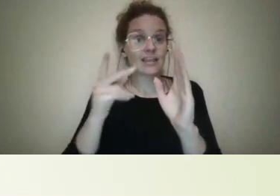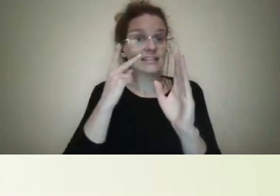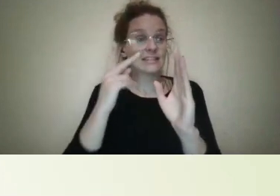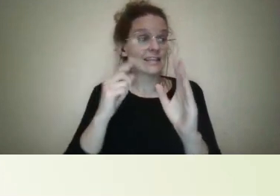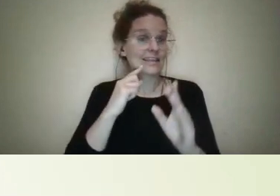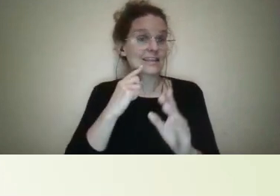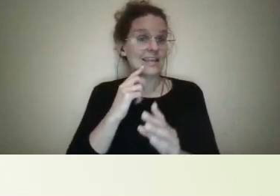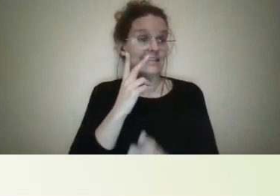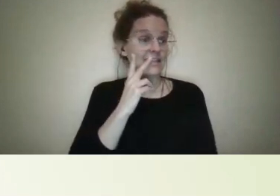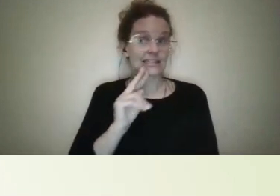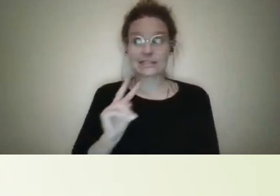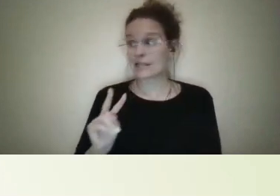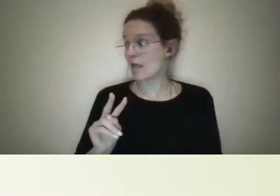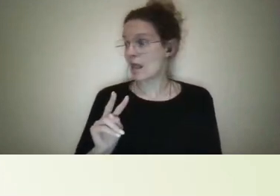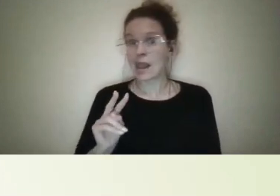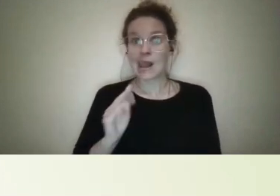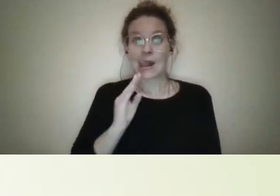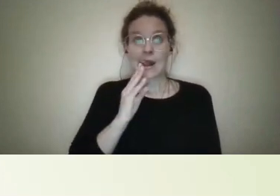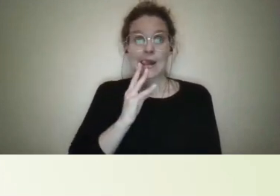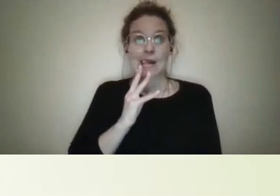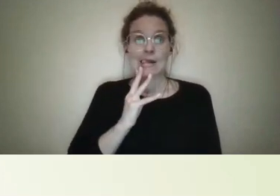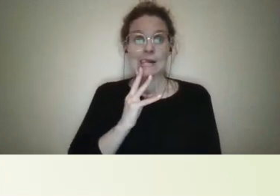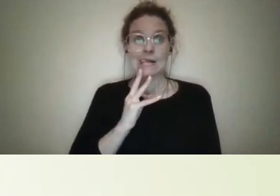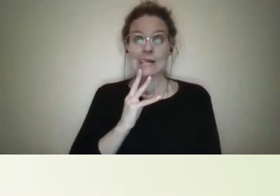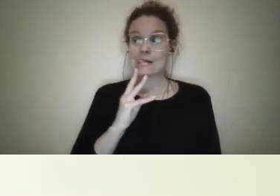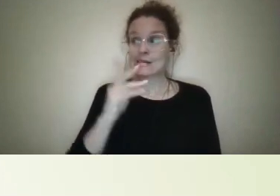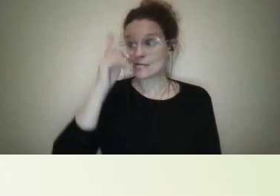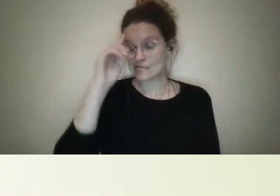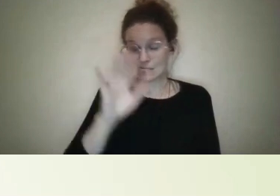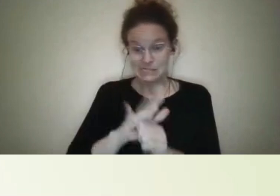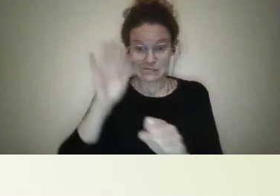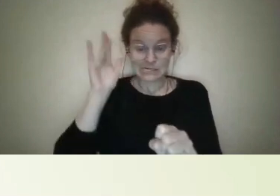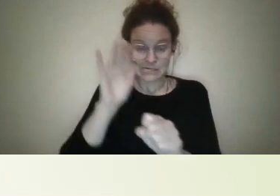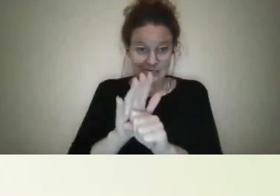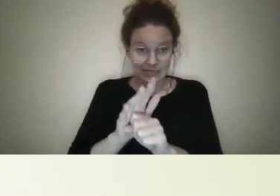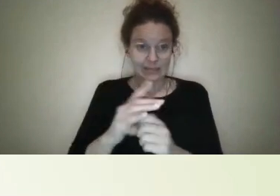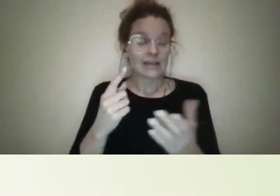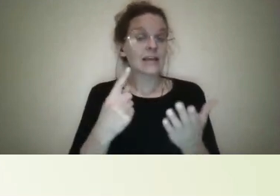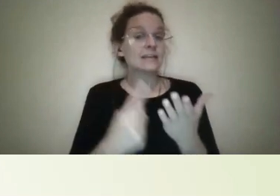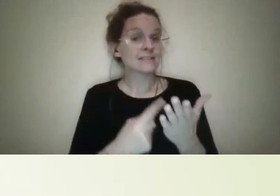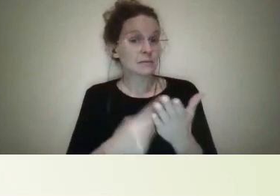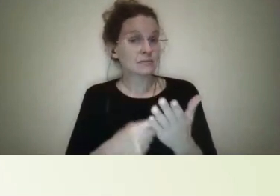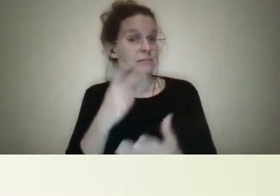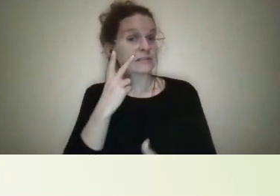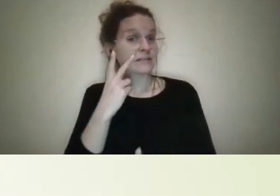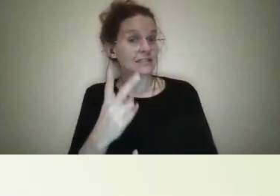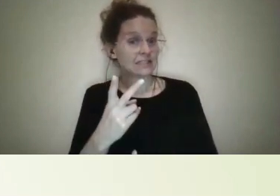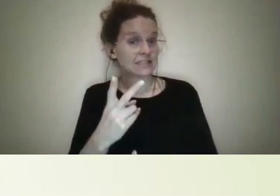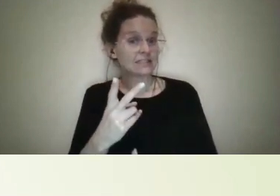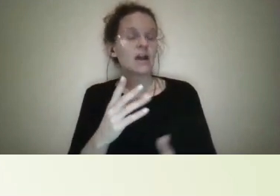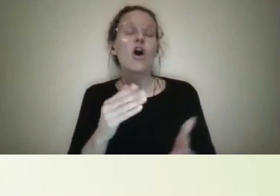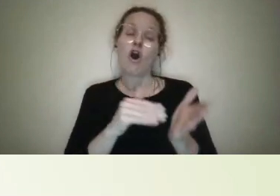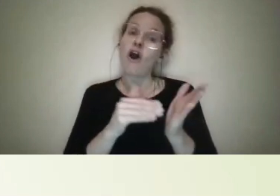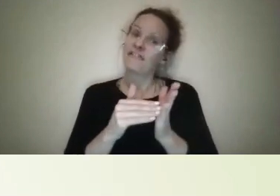M&Ms and starts having a meltdown. Sometimes, I have witnessed - not sometimes, a lot of times,